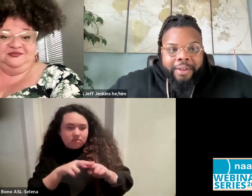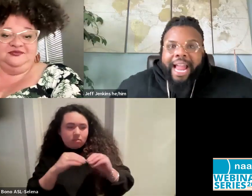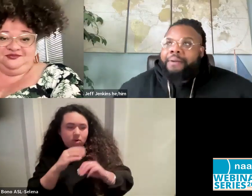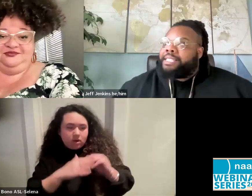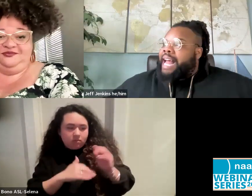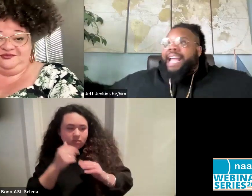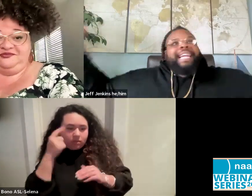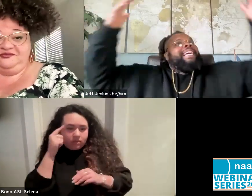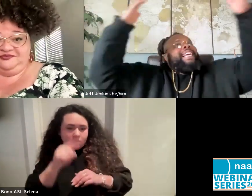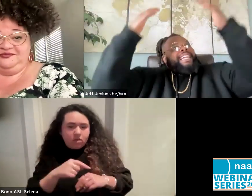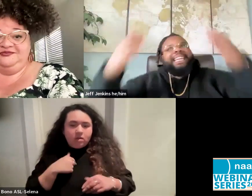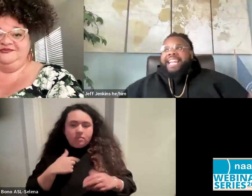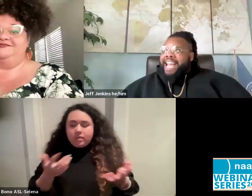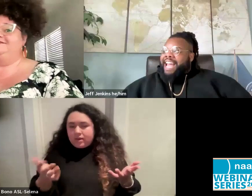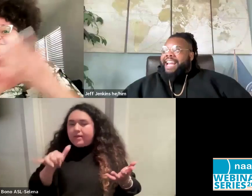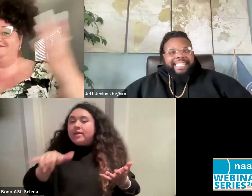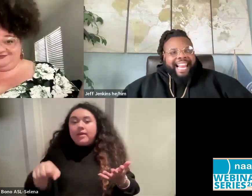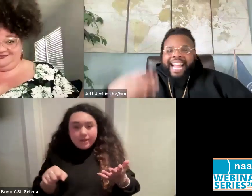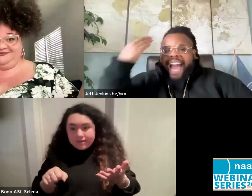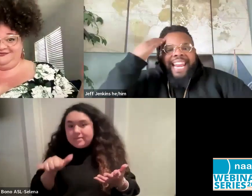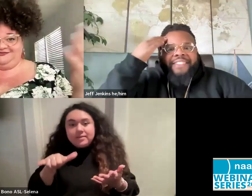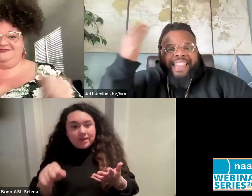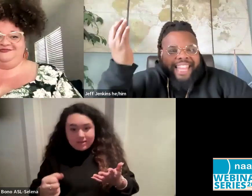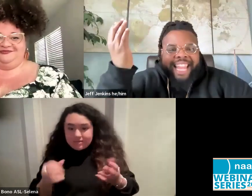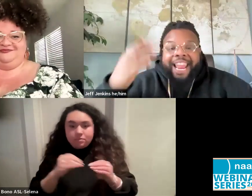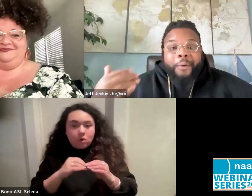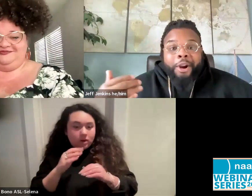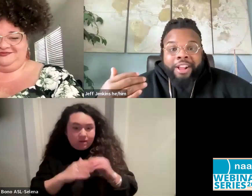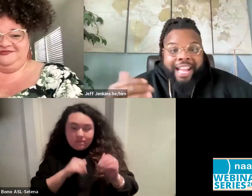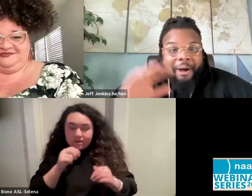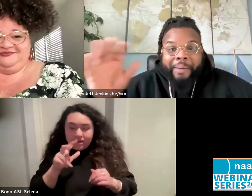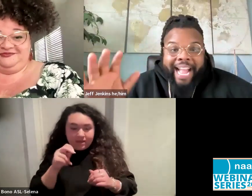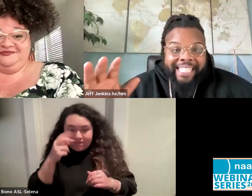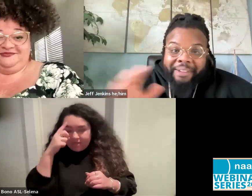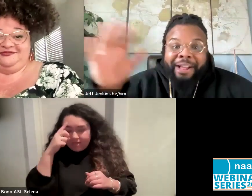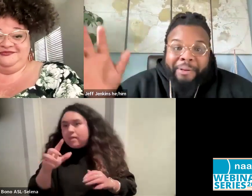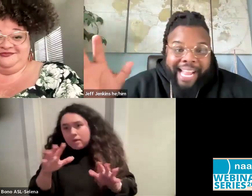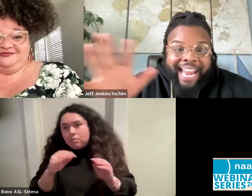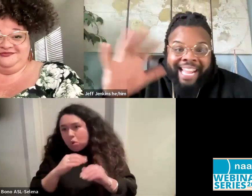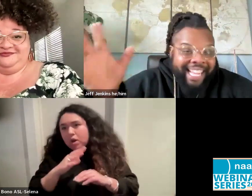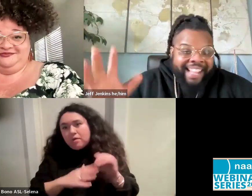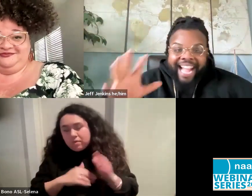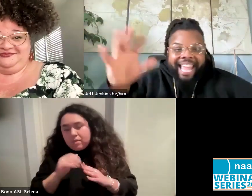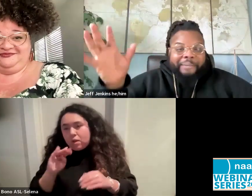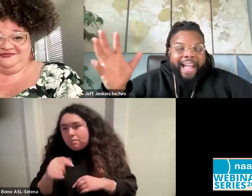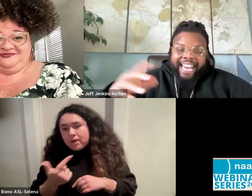And I was like, Yeah, it's like I didn't even think they were, my gosh. I was like, my God, Like, I can't go back.